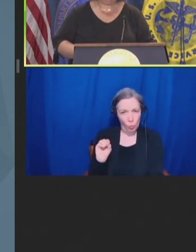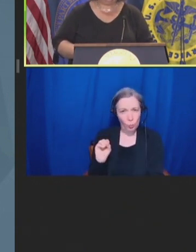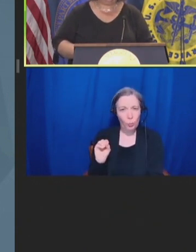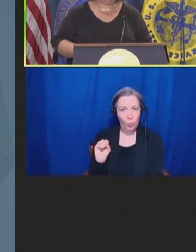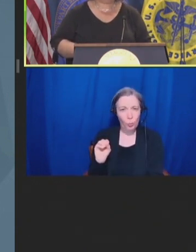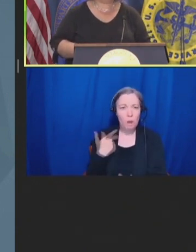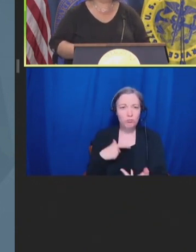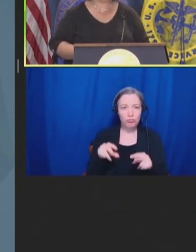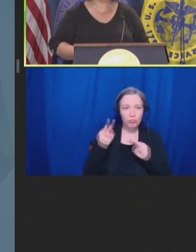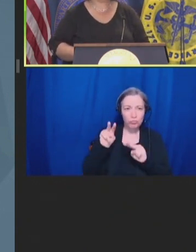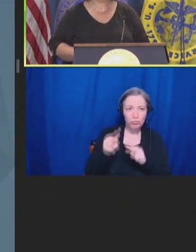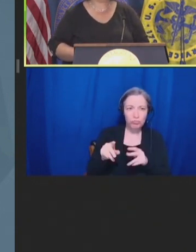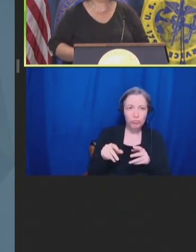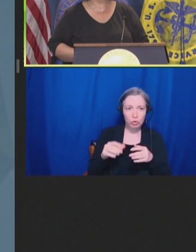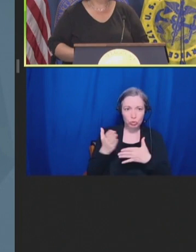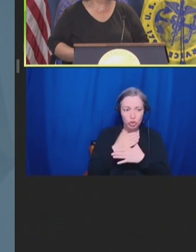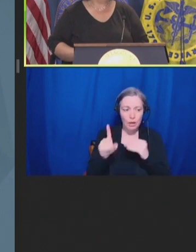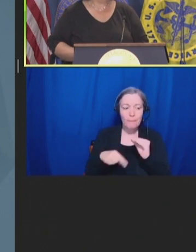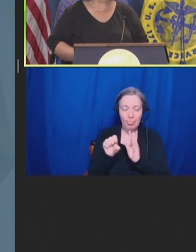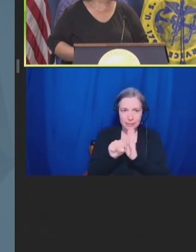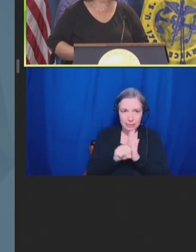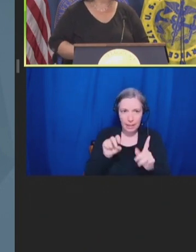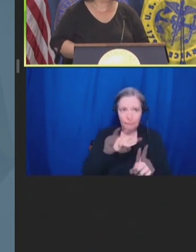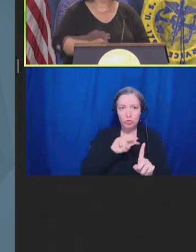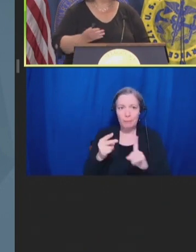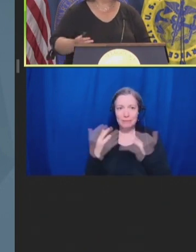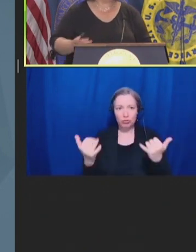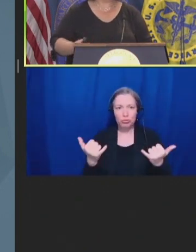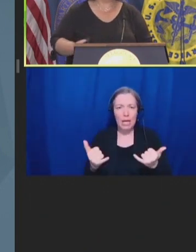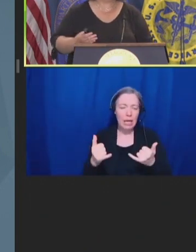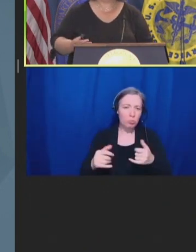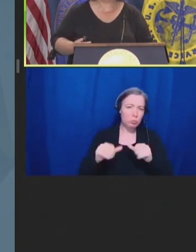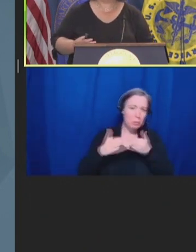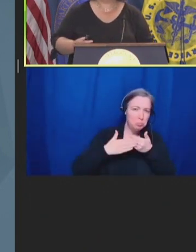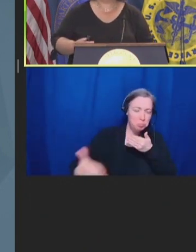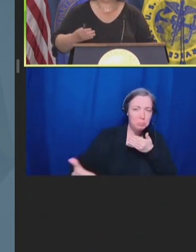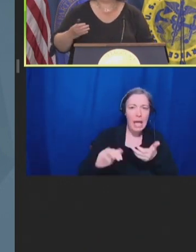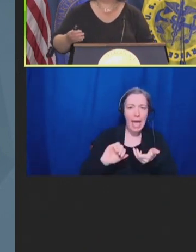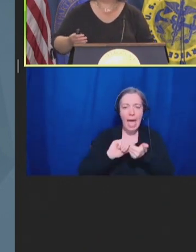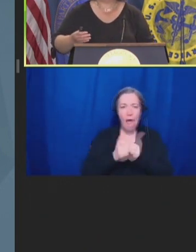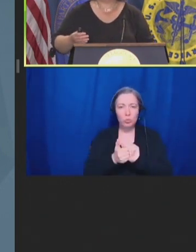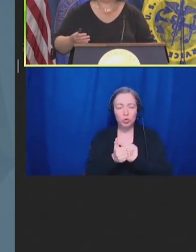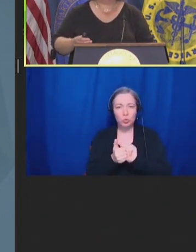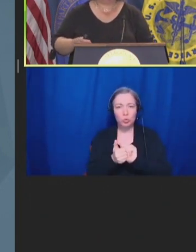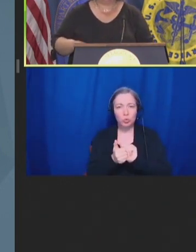today as we're moving forward in looking at regaining vaccination status post-COVID.